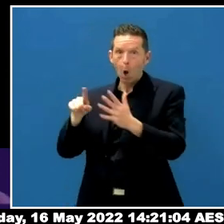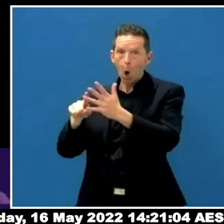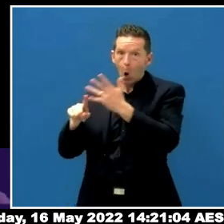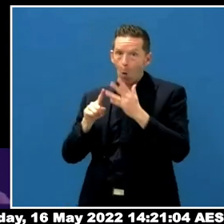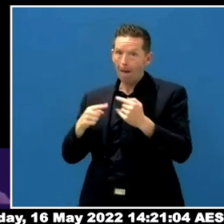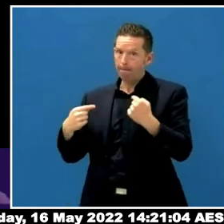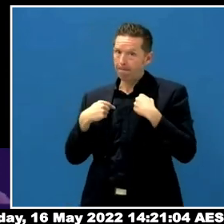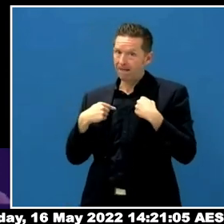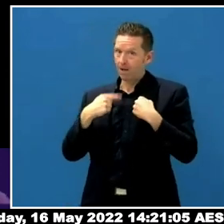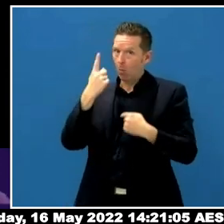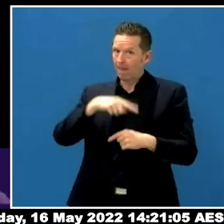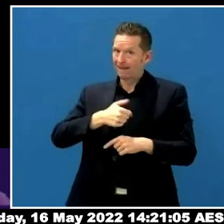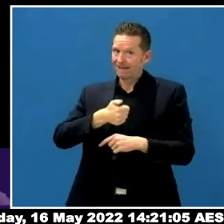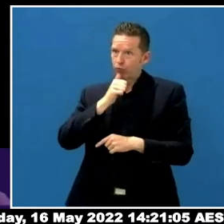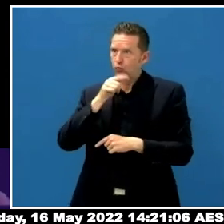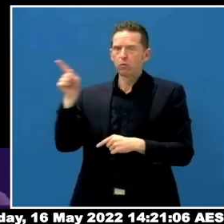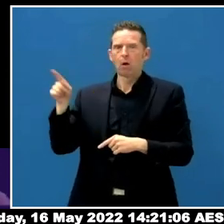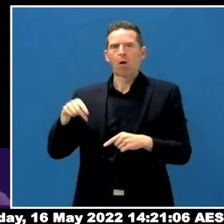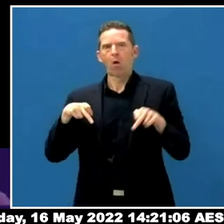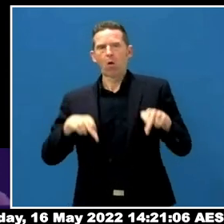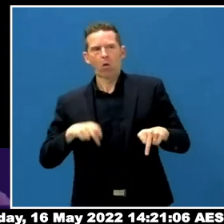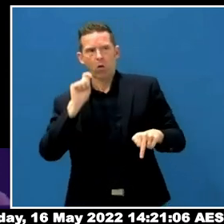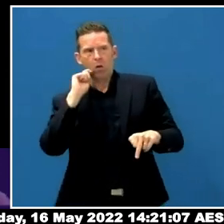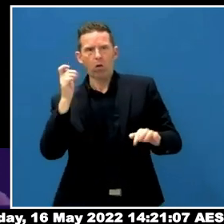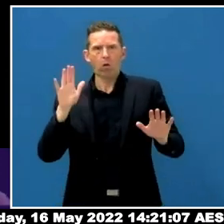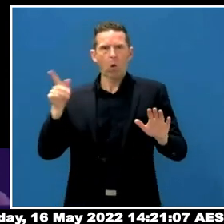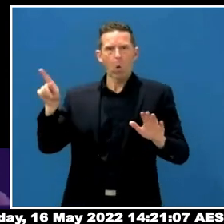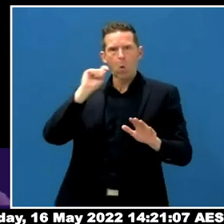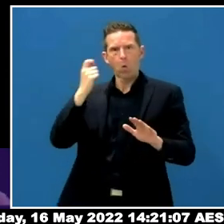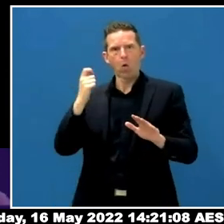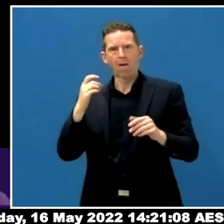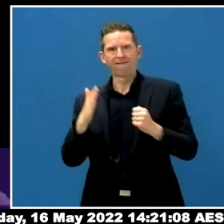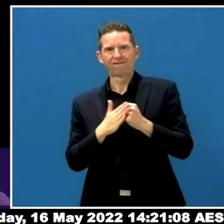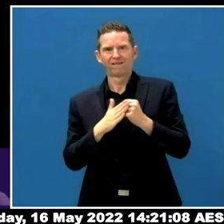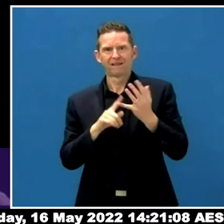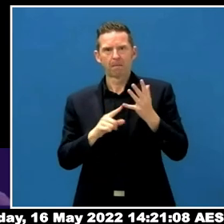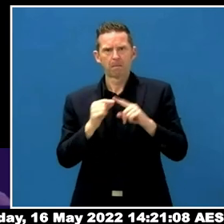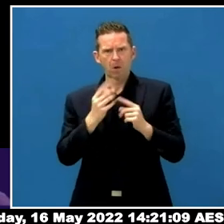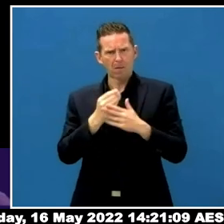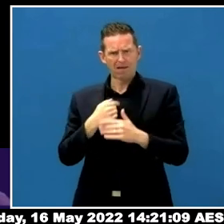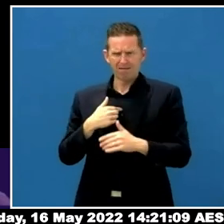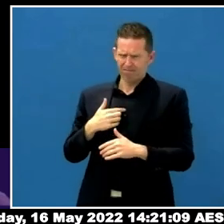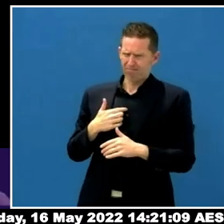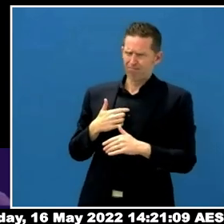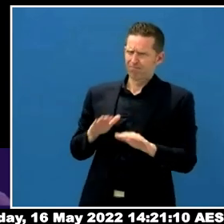situation and I had to wait for the next Team Leader to come on board to reimburse me